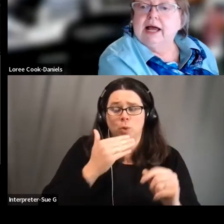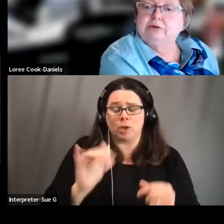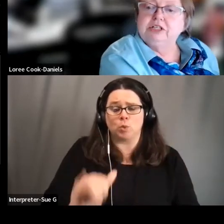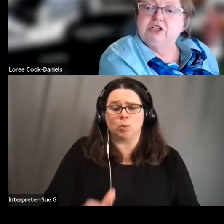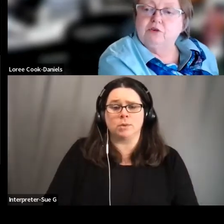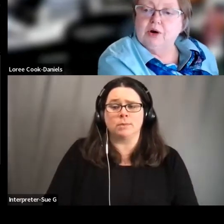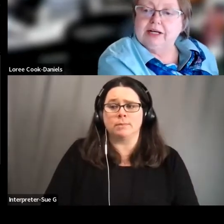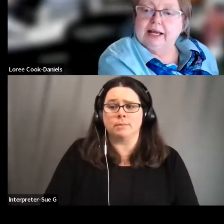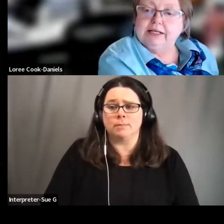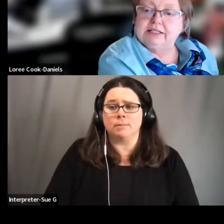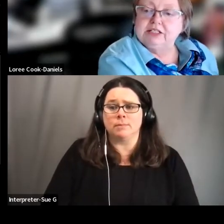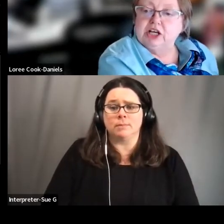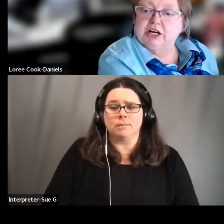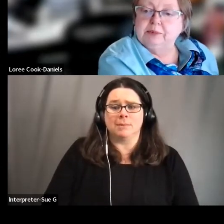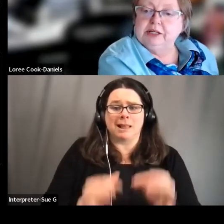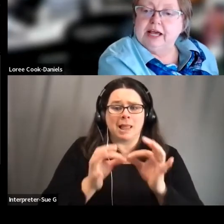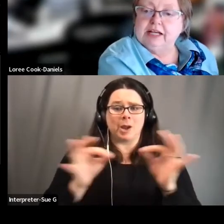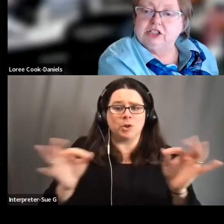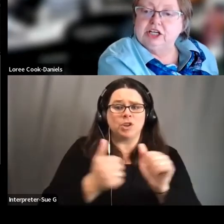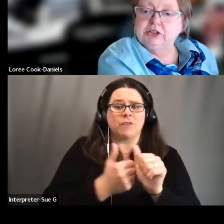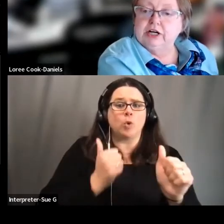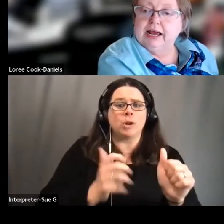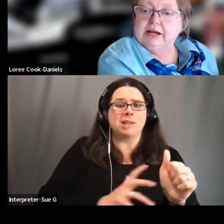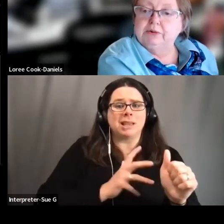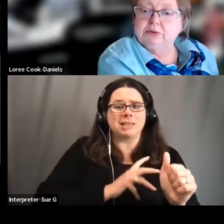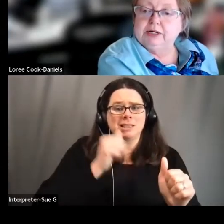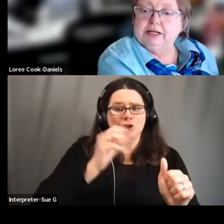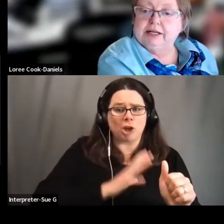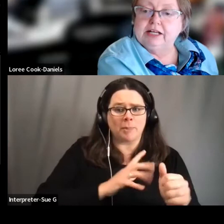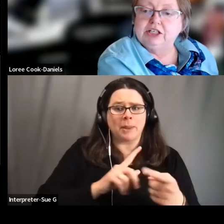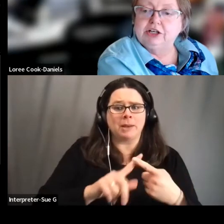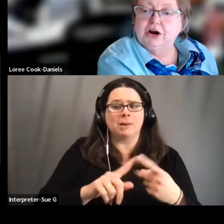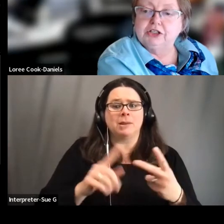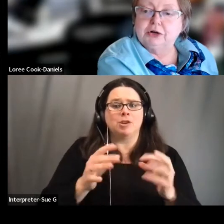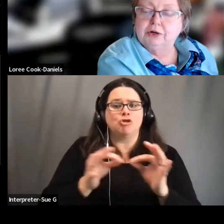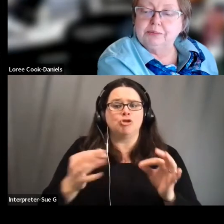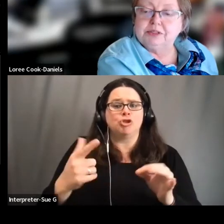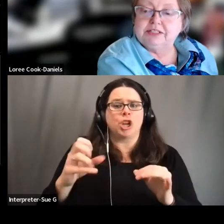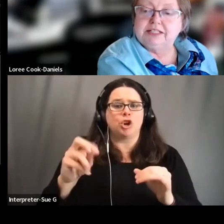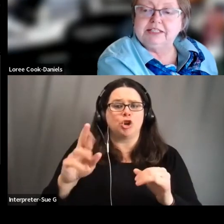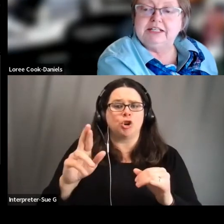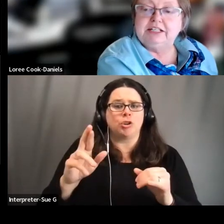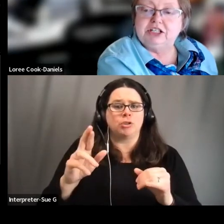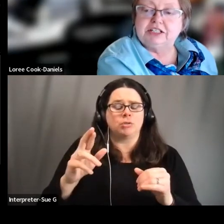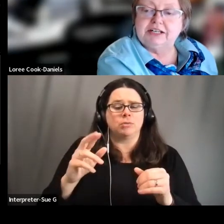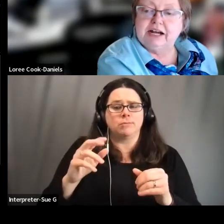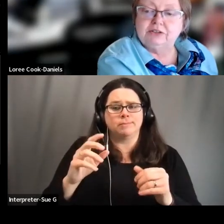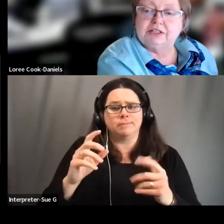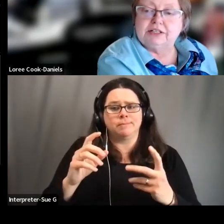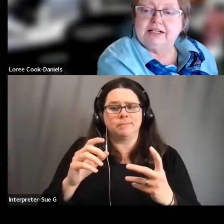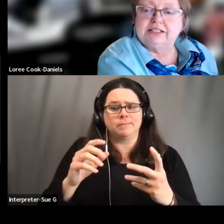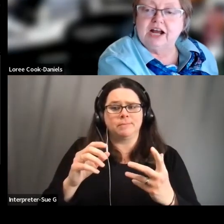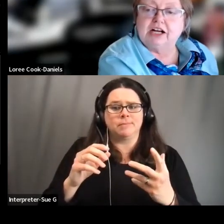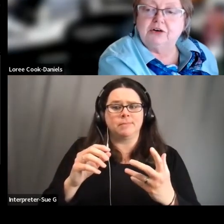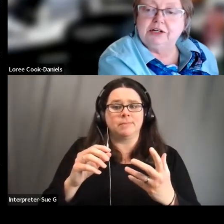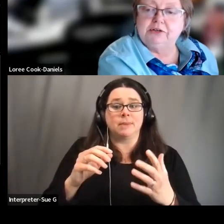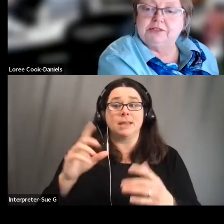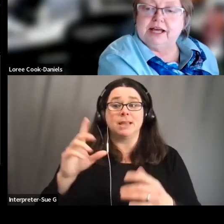Language avoid ladies and gentlemen and gendered language when engaging large groups. Disney just announced that it's not going to use